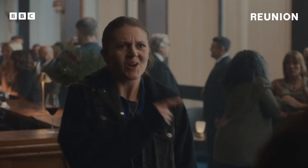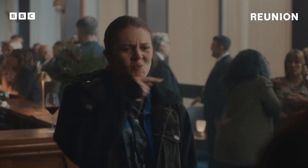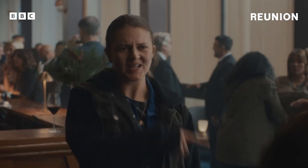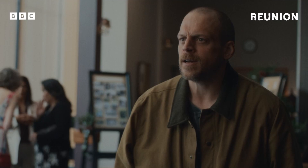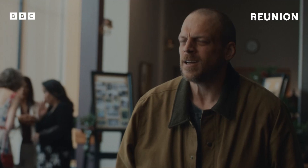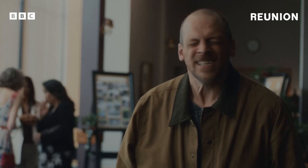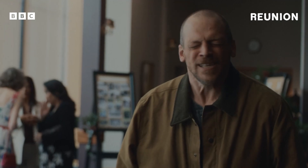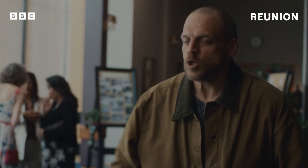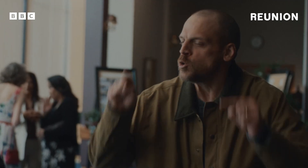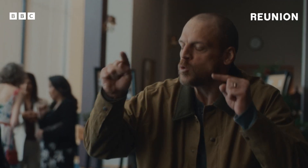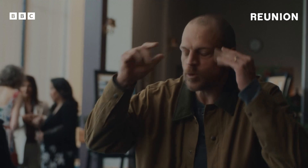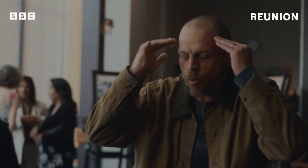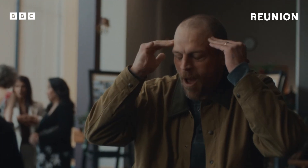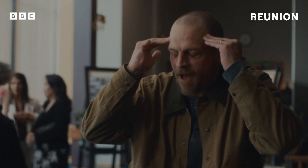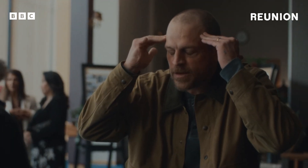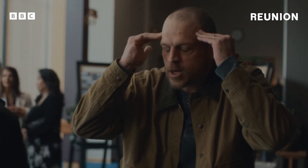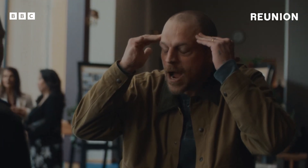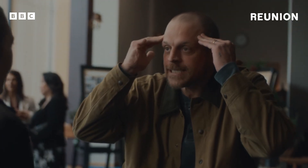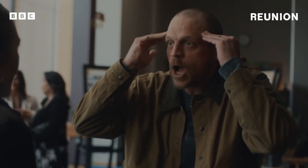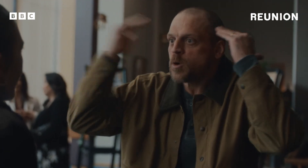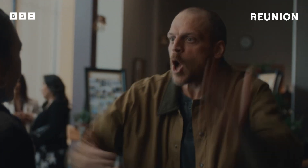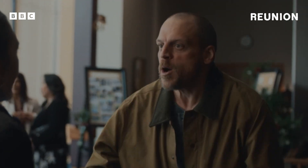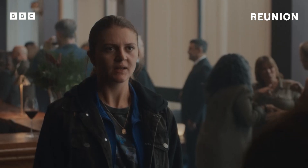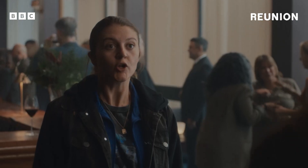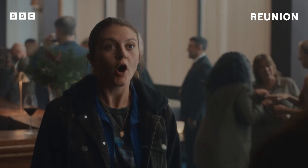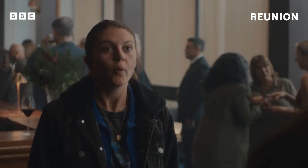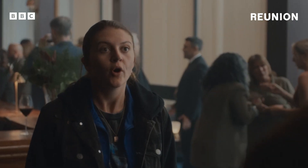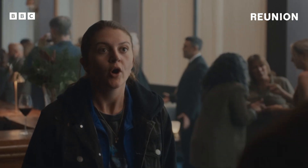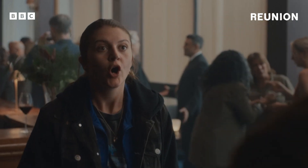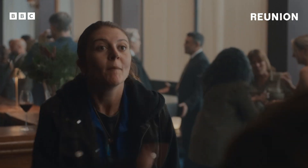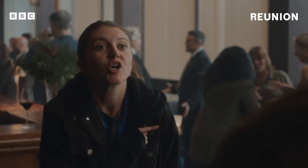in a more formal setting to then going to the pub, there's all different signs for different accents